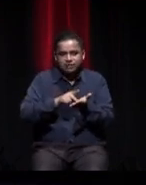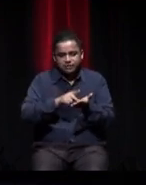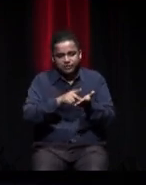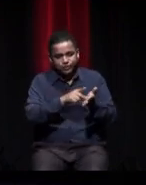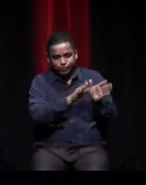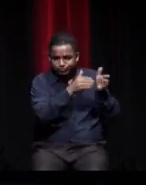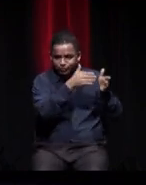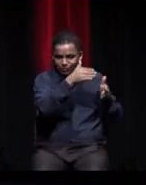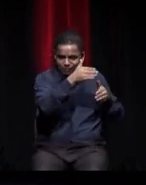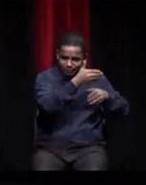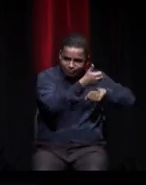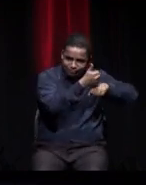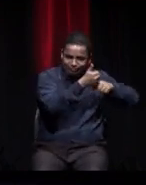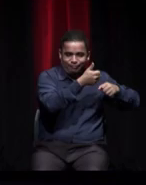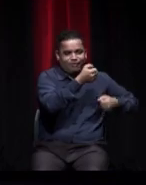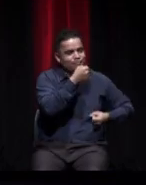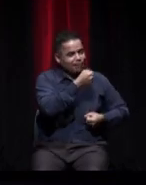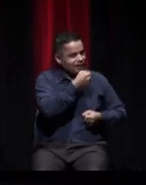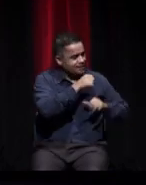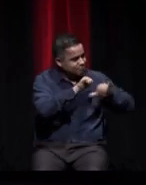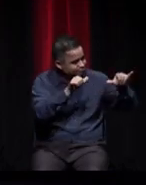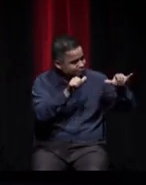we've been losing. Thank you very much.